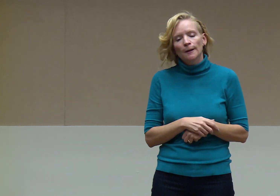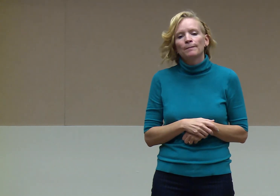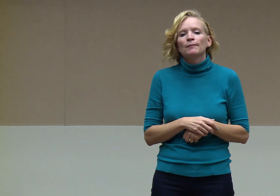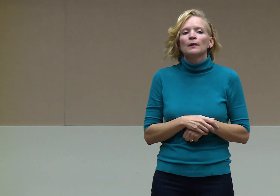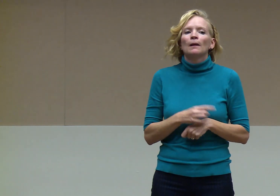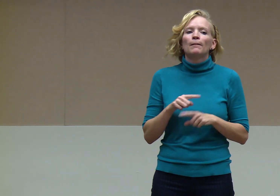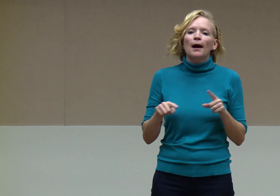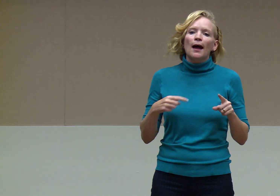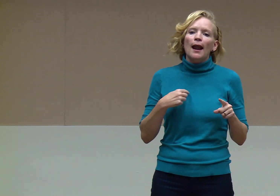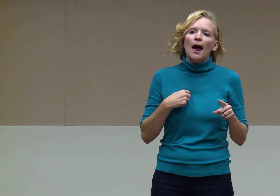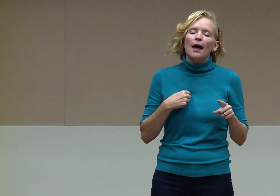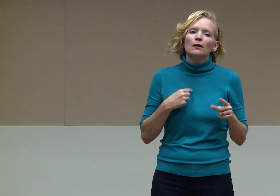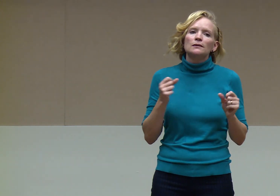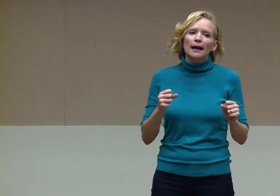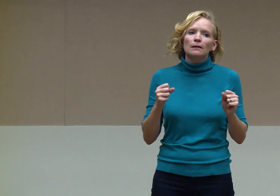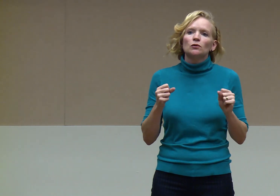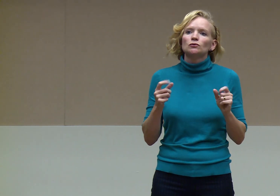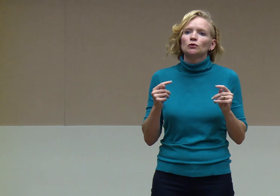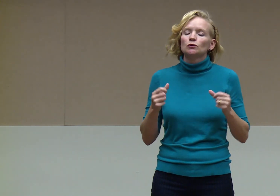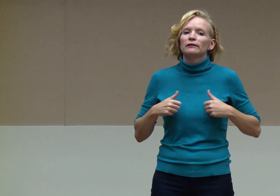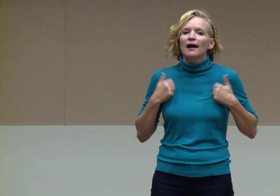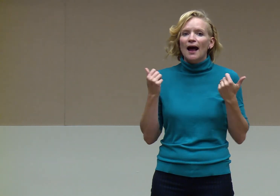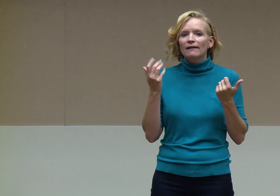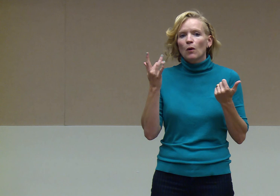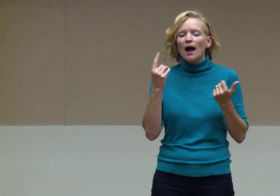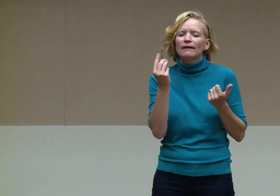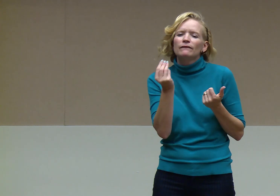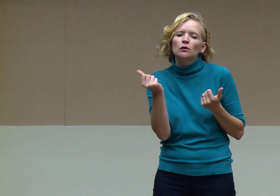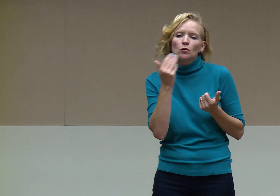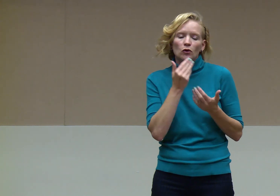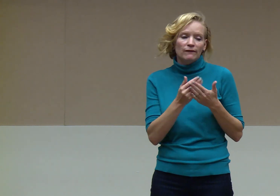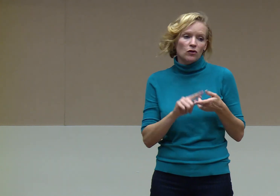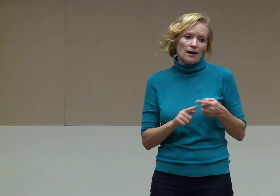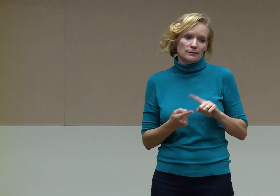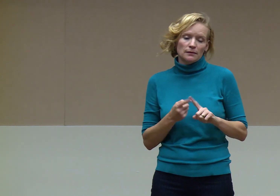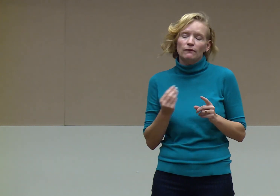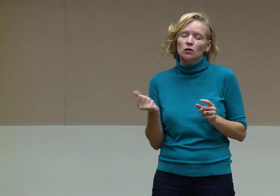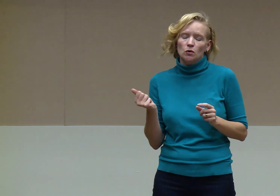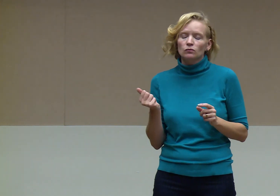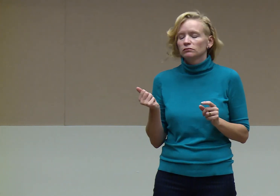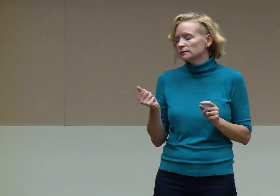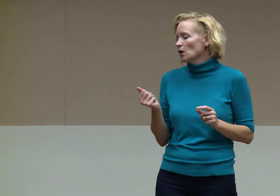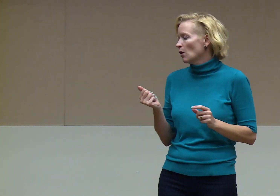and in some ways, it was a challenge. But I was able to survive thanks to a few good friends,